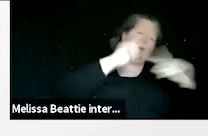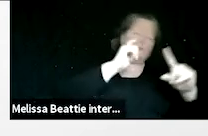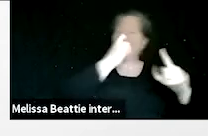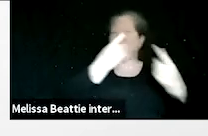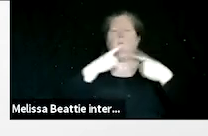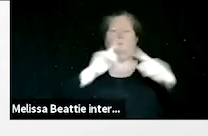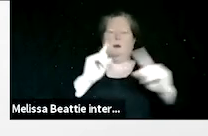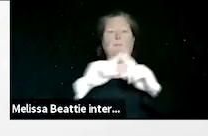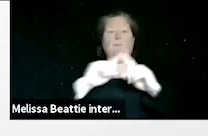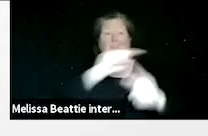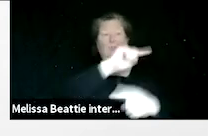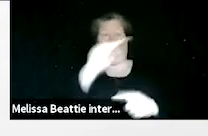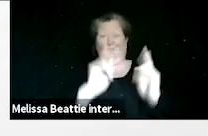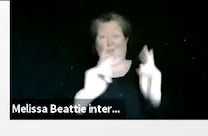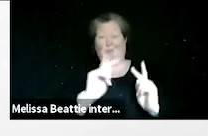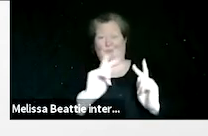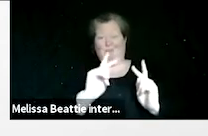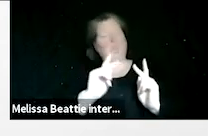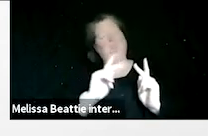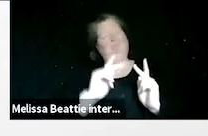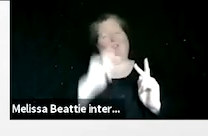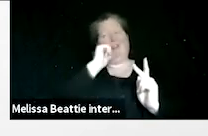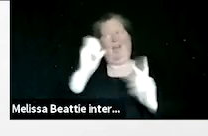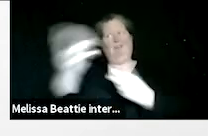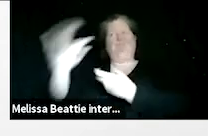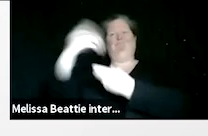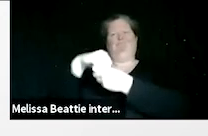people are few and far between. There are a huge amount of technologists